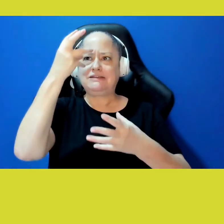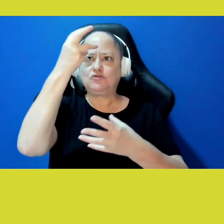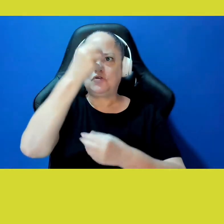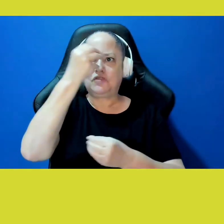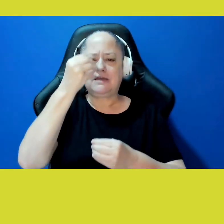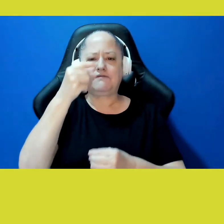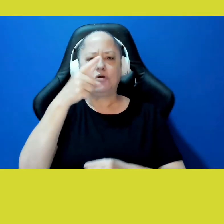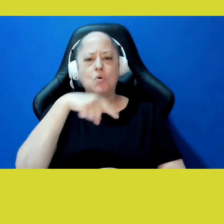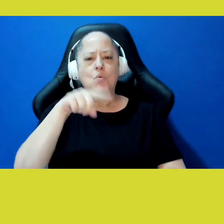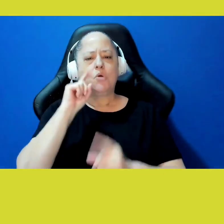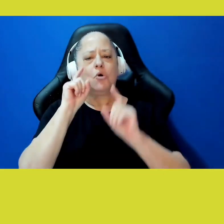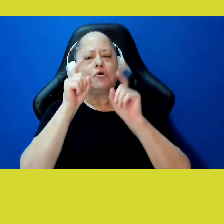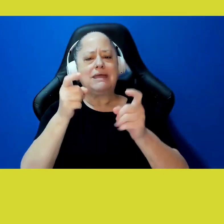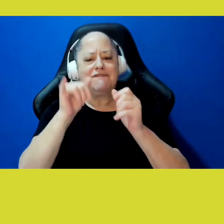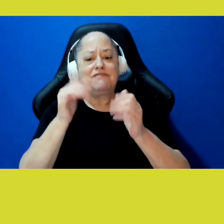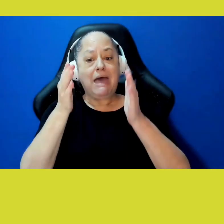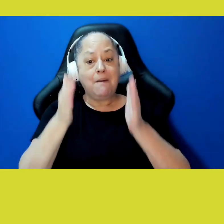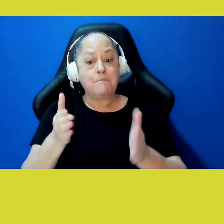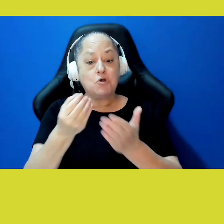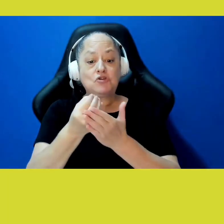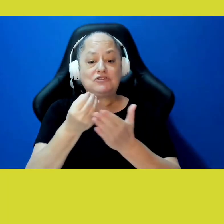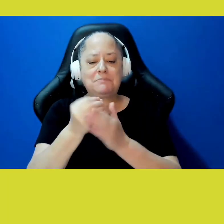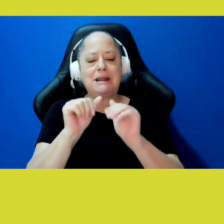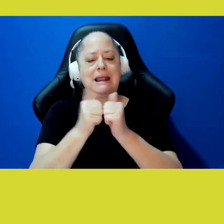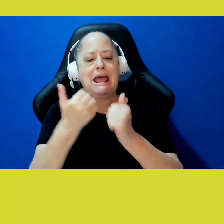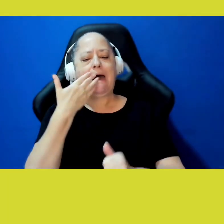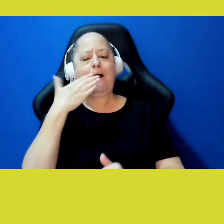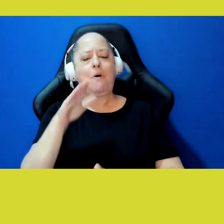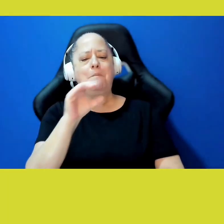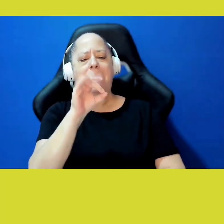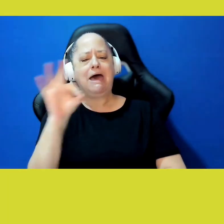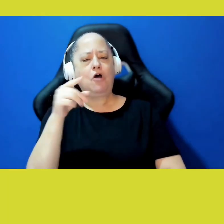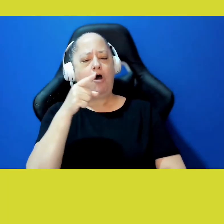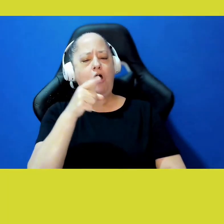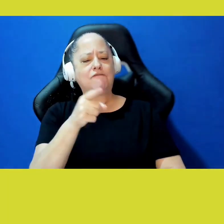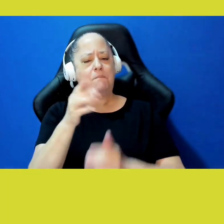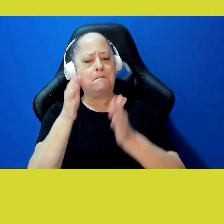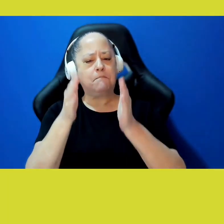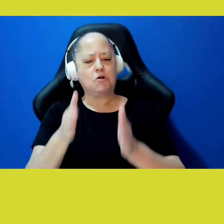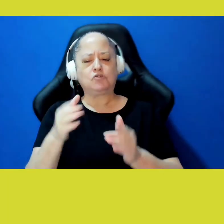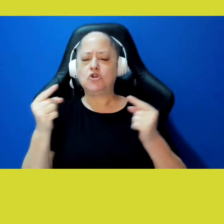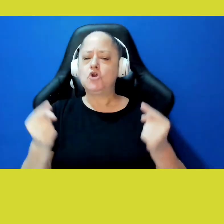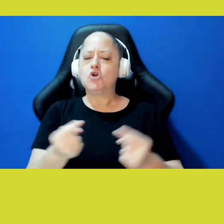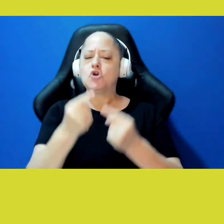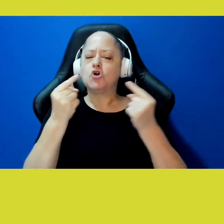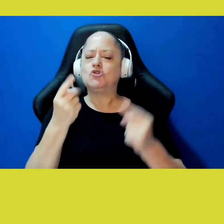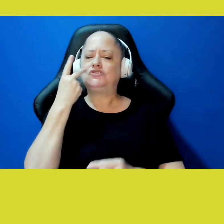to give this person money? How bad off are they? It hurts to see them. I feel bad. I don't have time to help